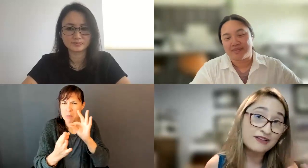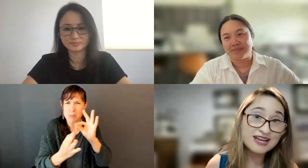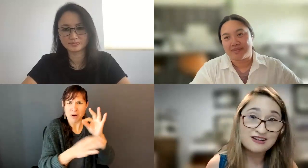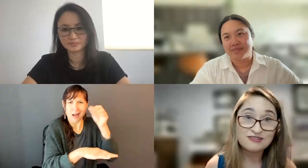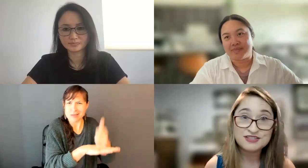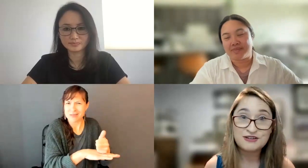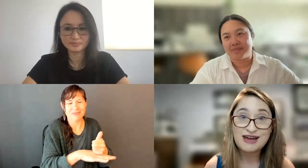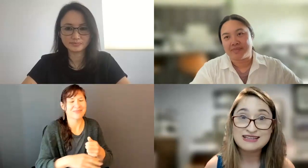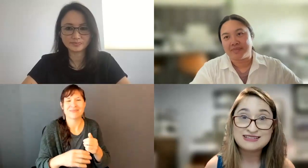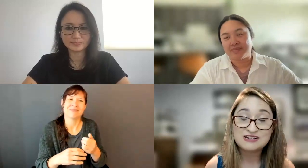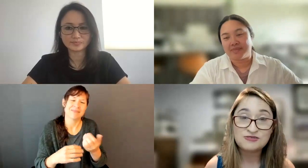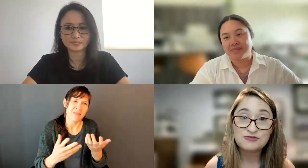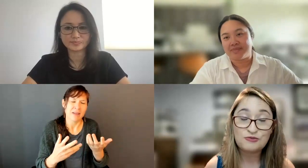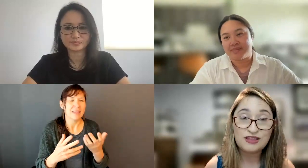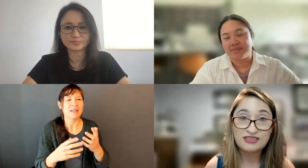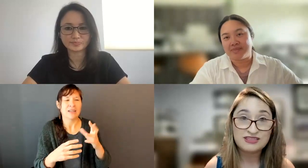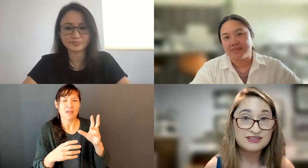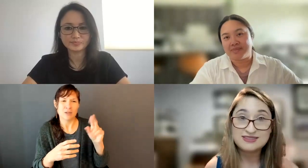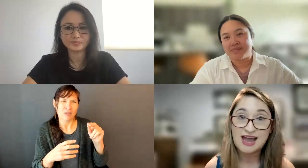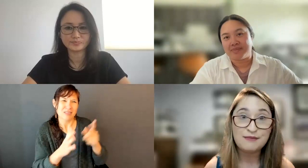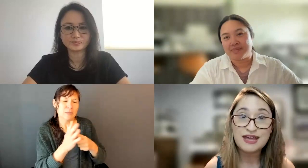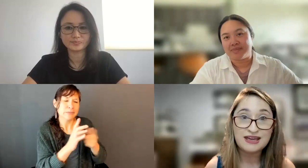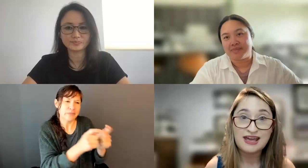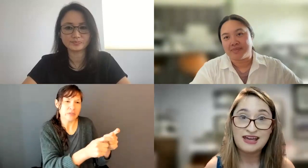A lot of it also has to do with timing